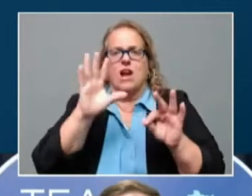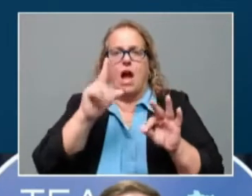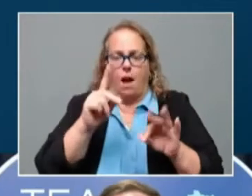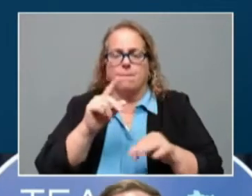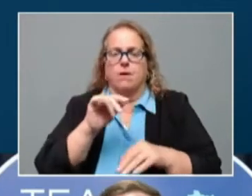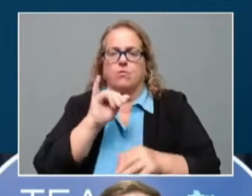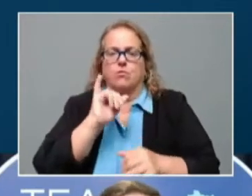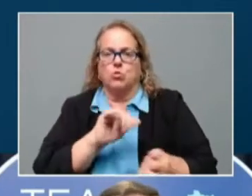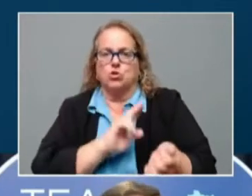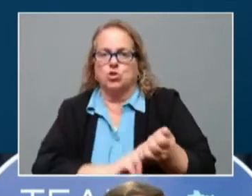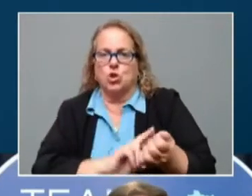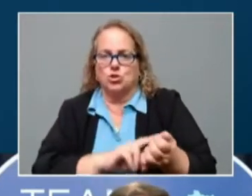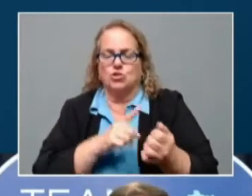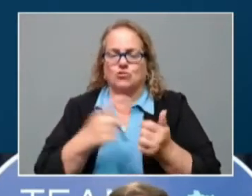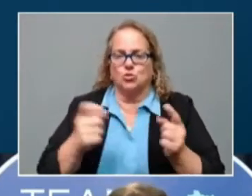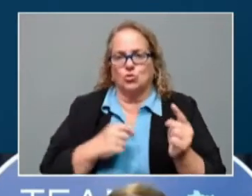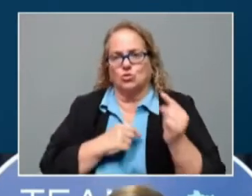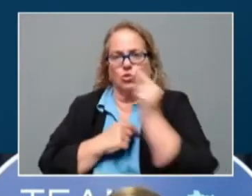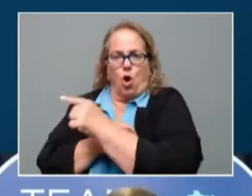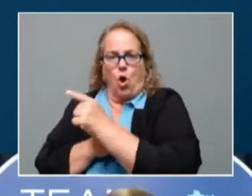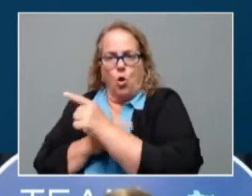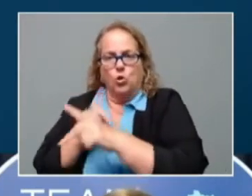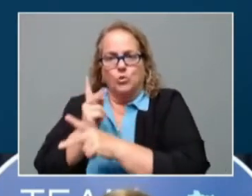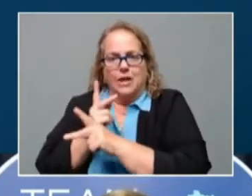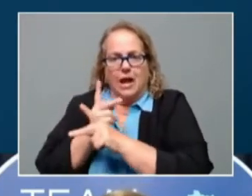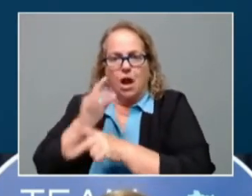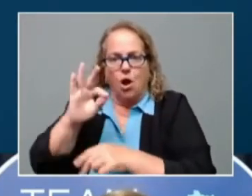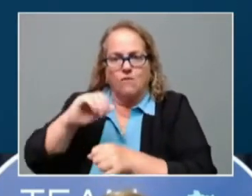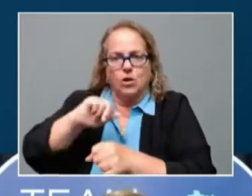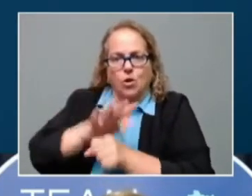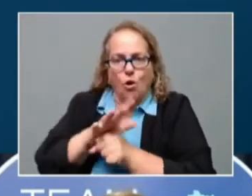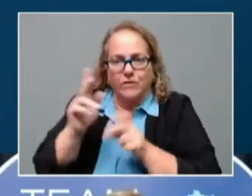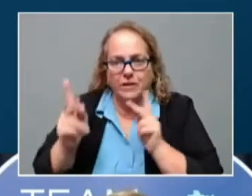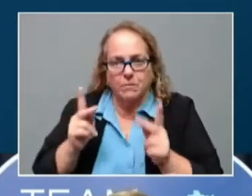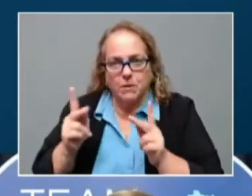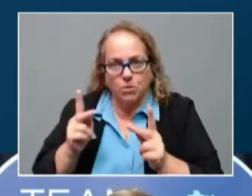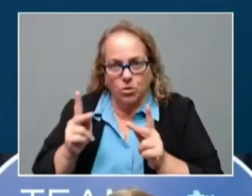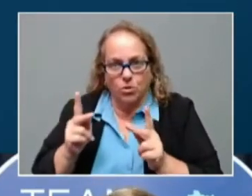It frees up other people in those hospitals to tend to patients. This